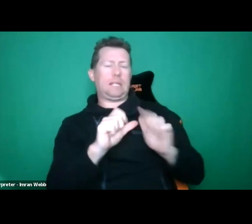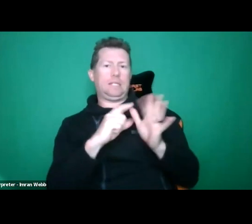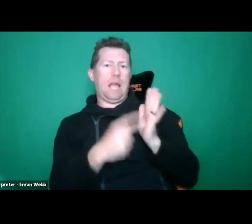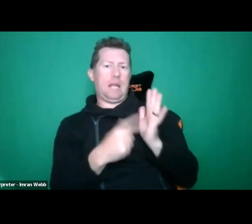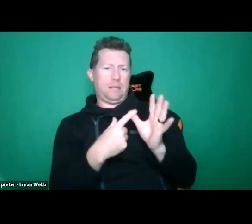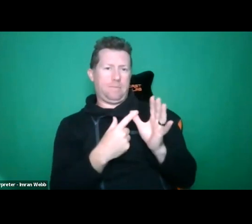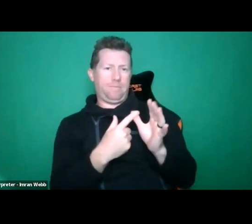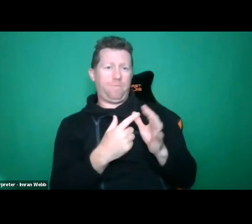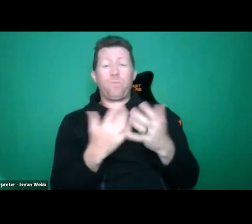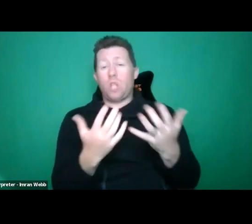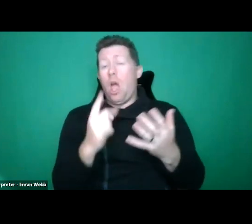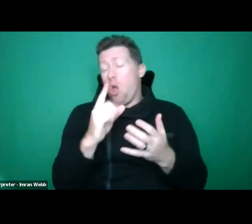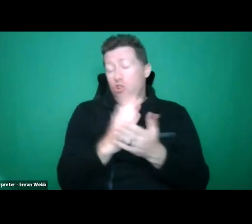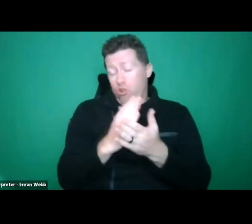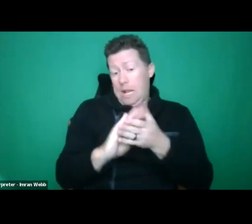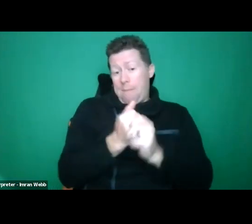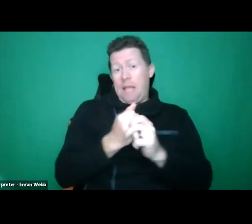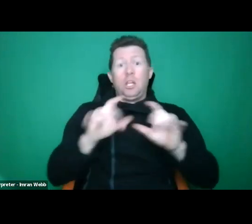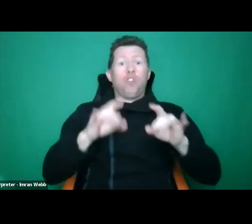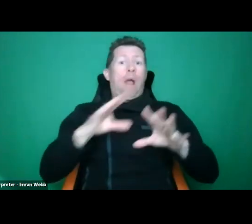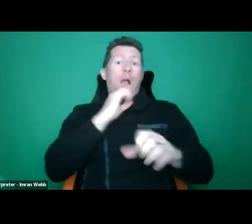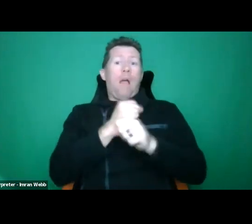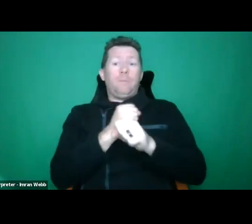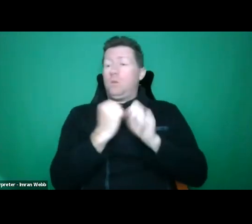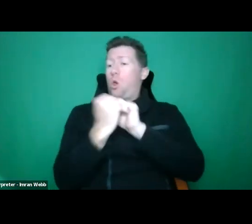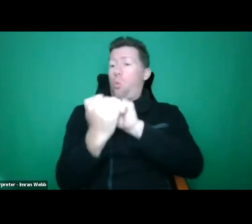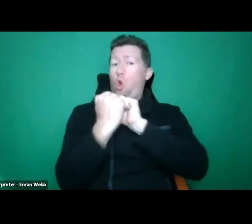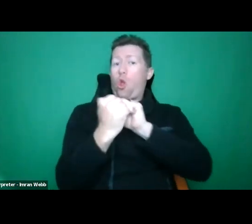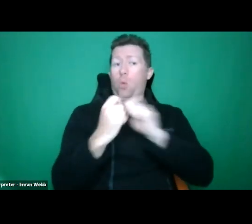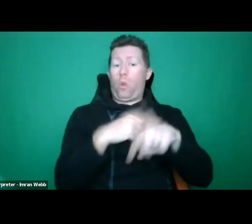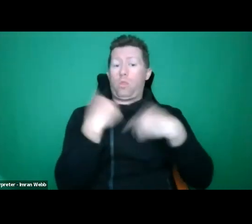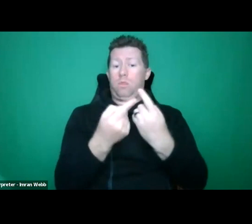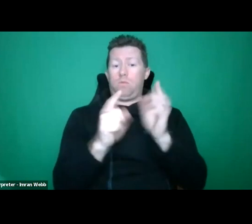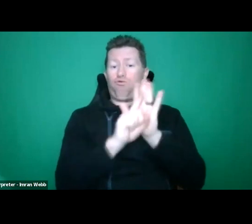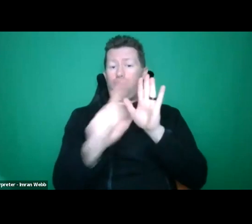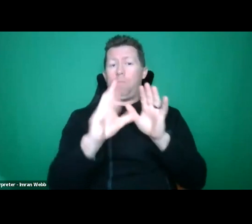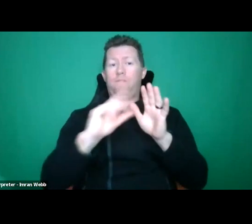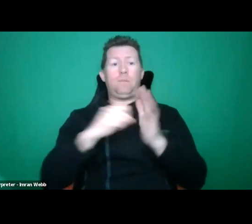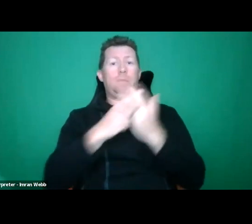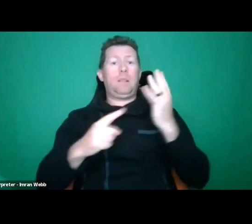it's really pleasing that the Australian Government's working with representatives from the Disability community to finalize this charter.